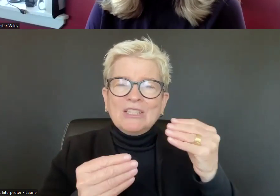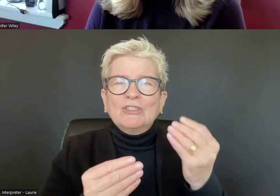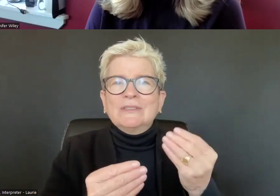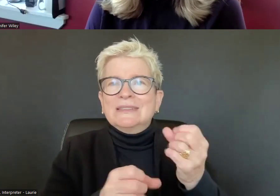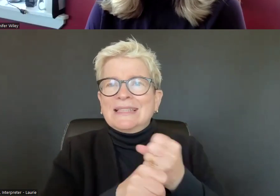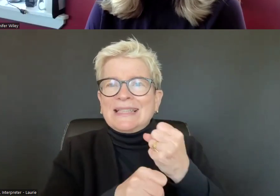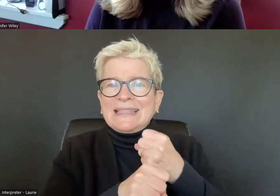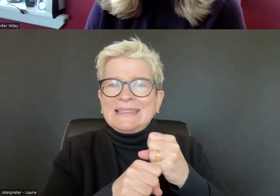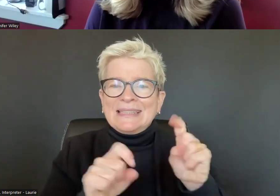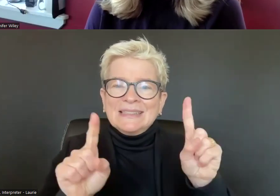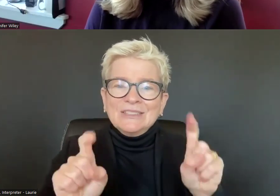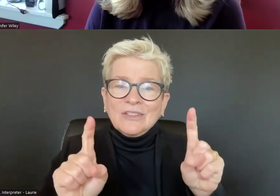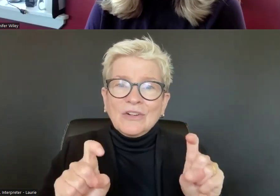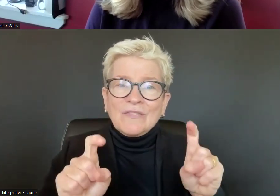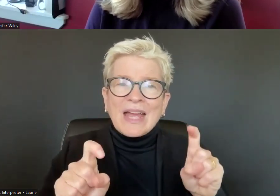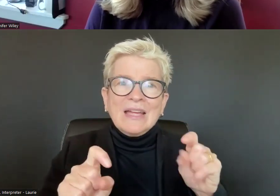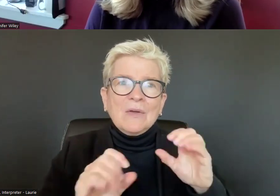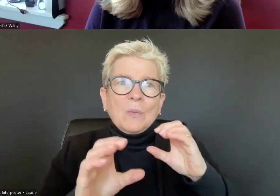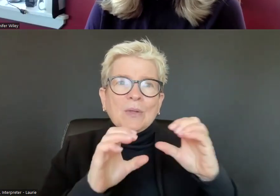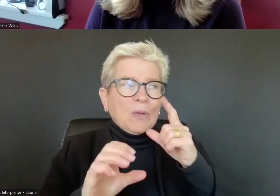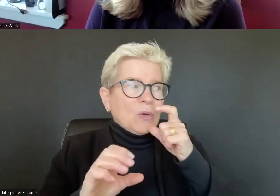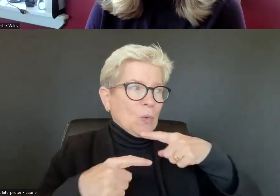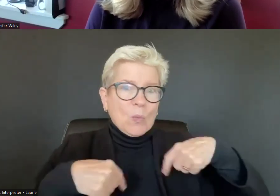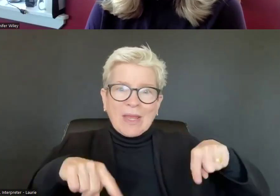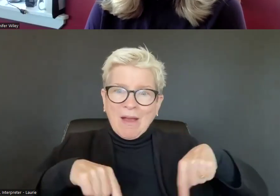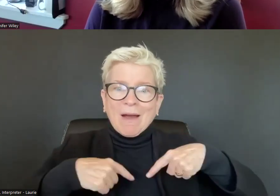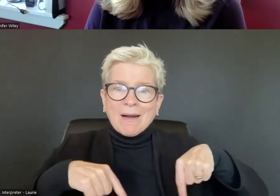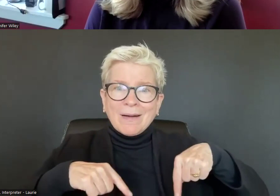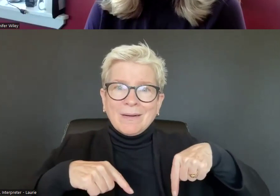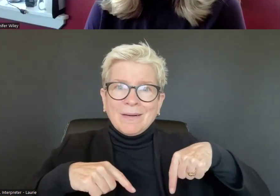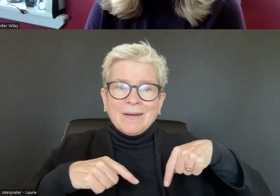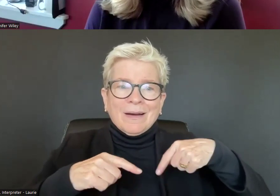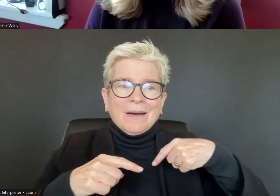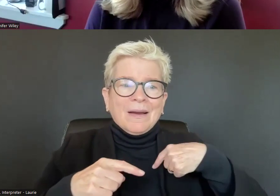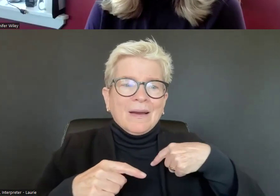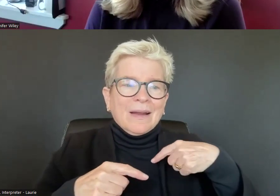communicate what our team is, who we are, and then give them familiar faces to look